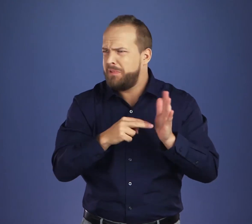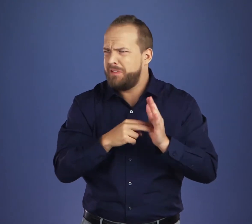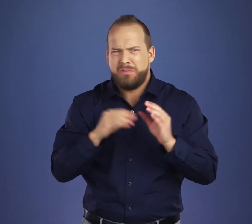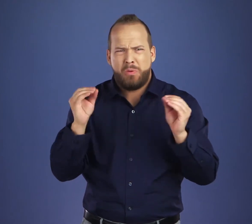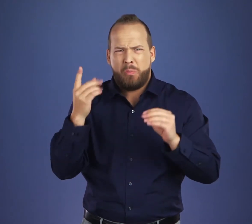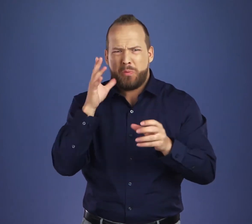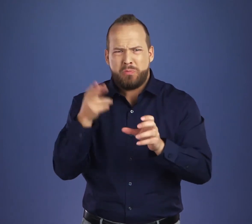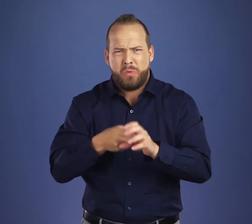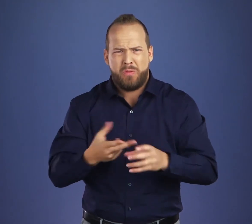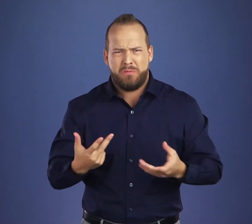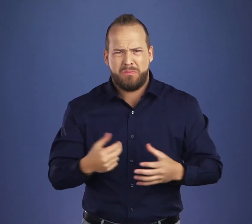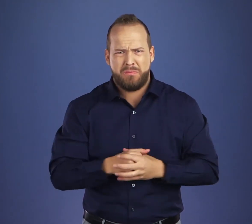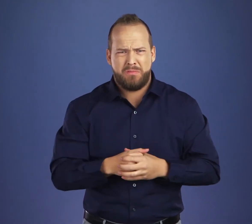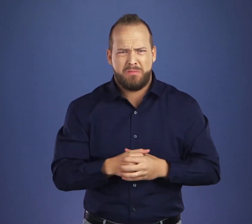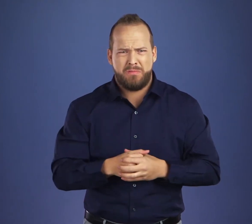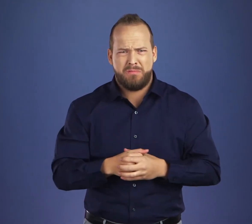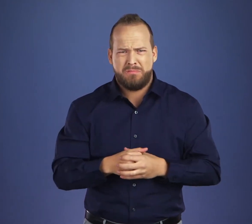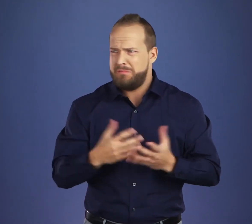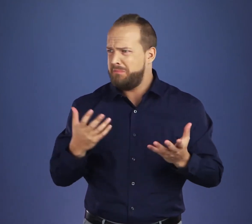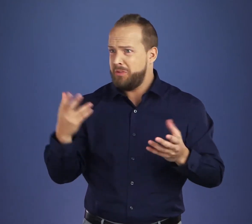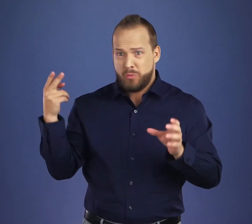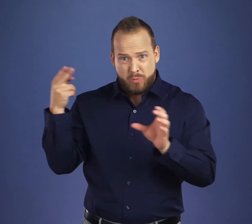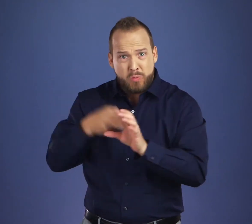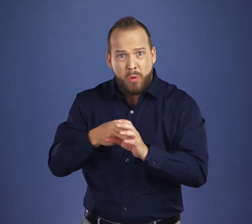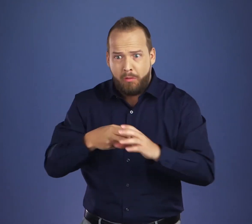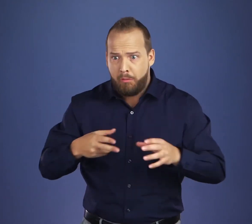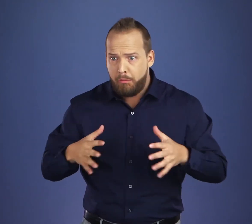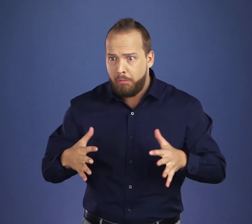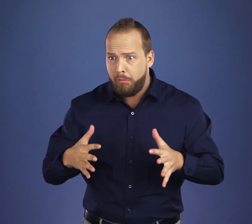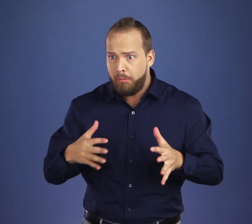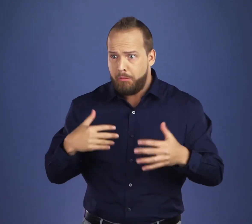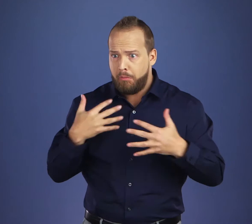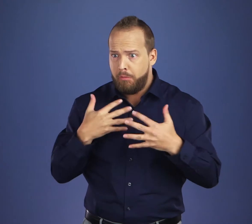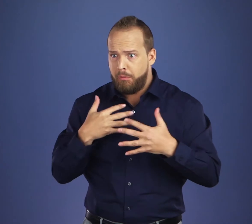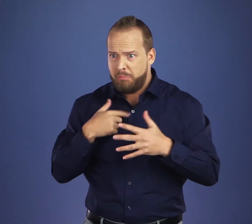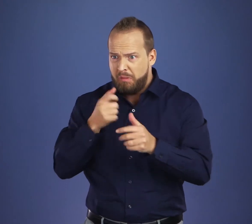at all, so great was the sum of our anxiety and fear."